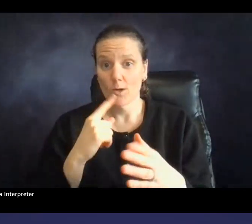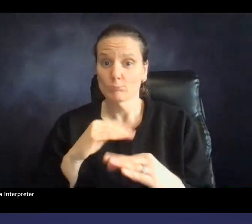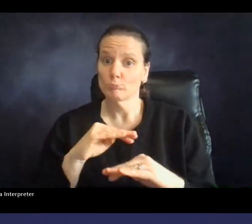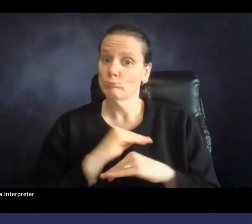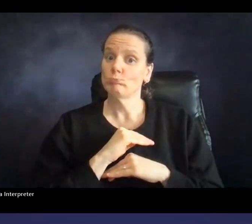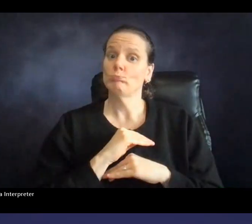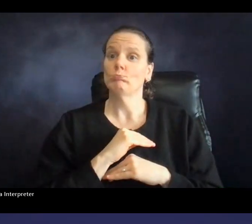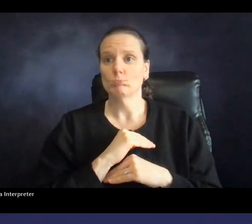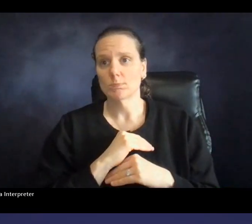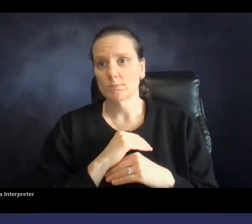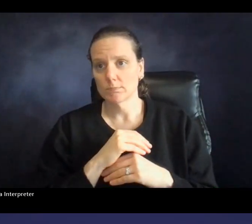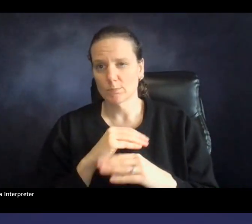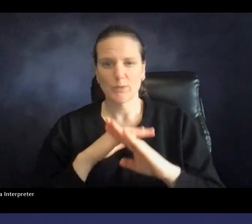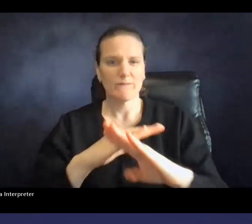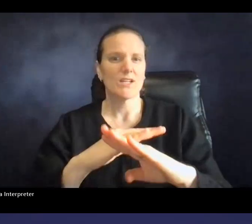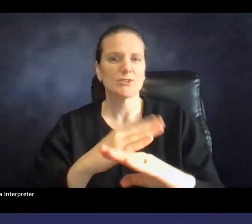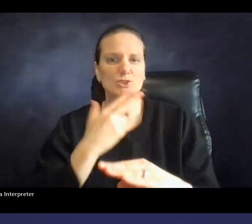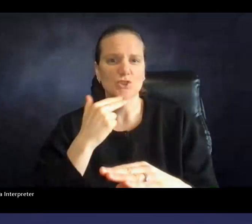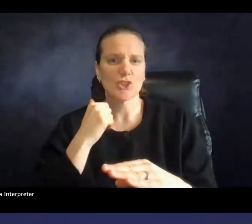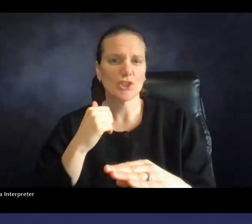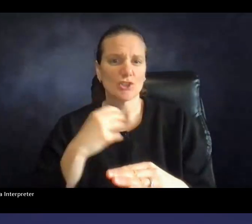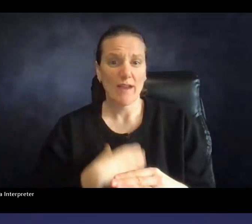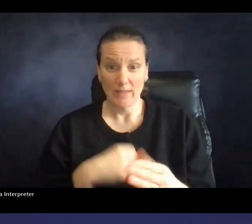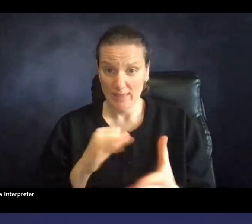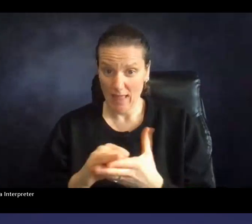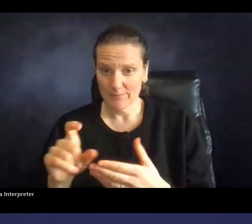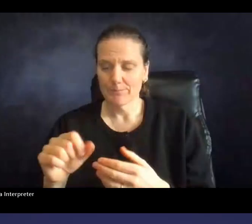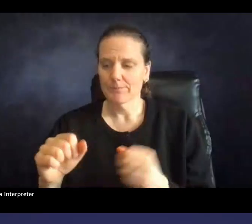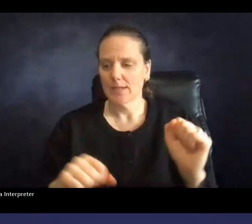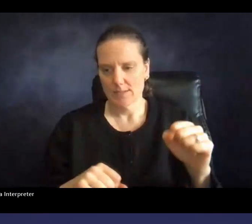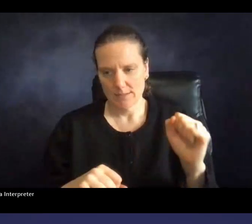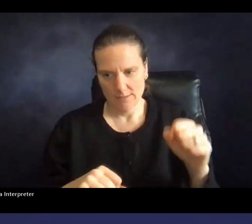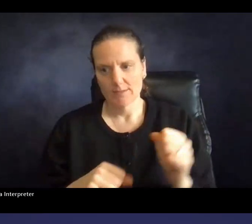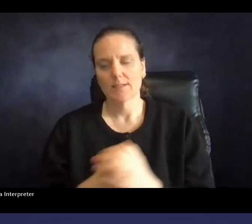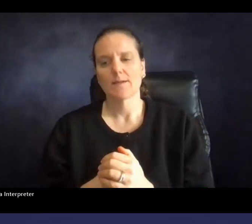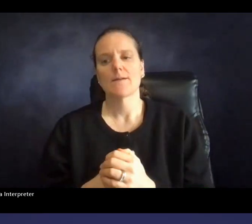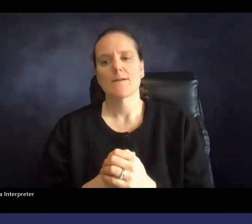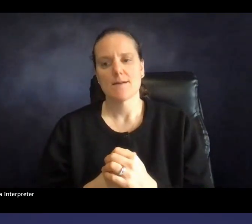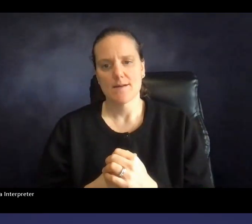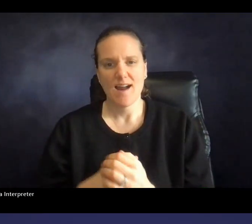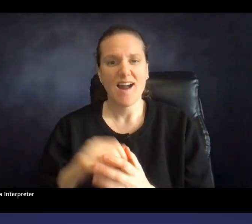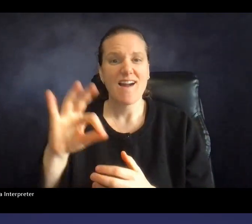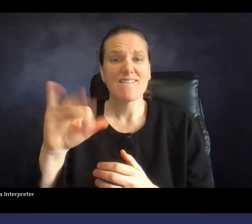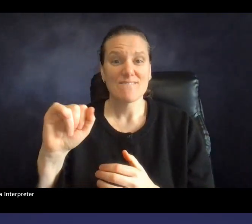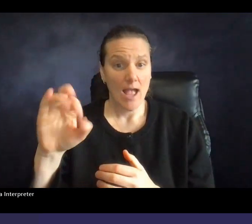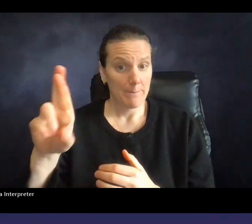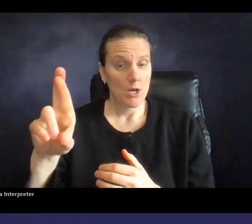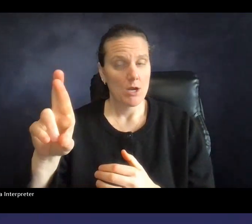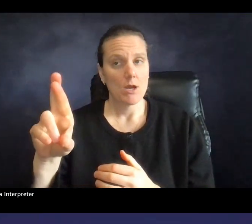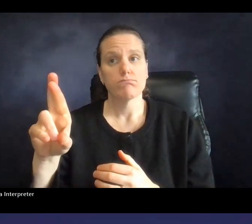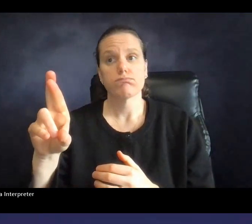and prevent sugar cravings. Any takes on this? Absolutely. So I mean, fiber is really under,